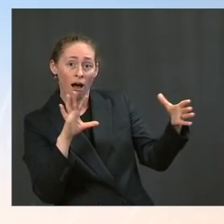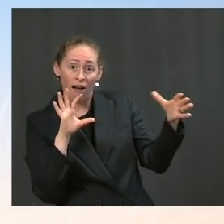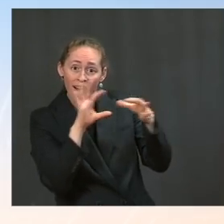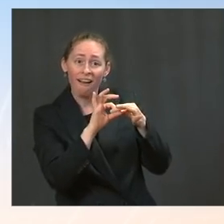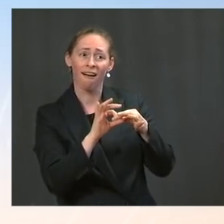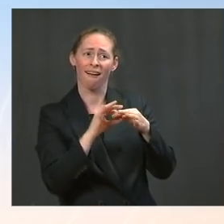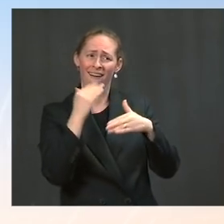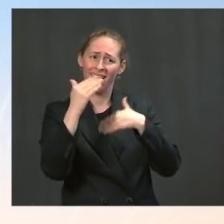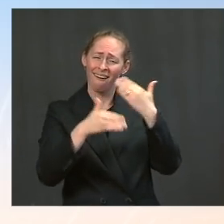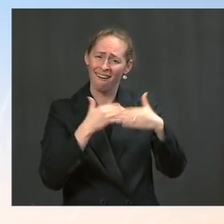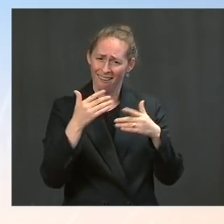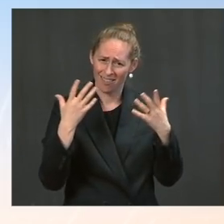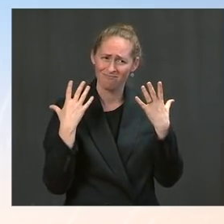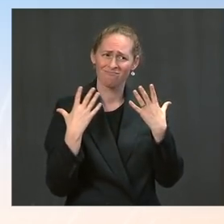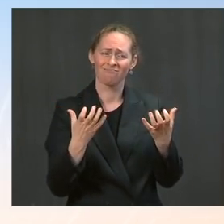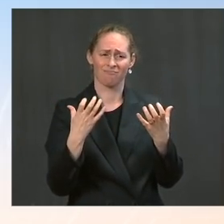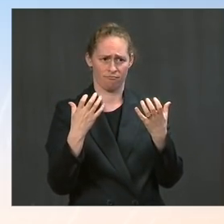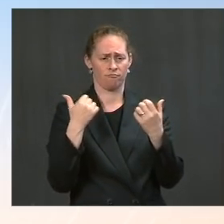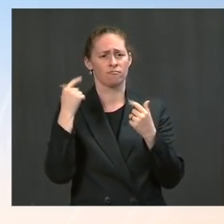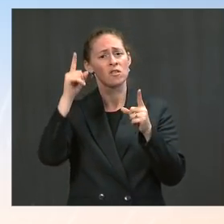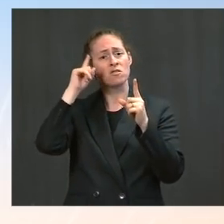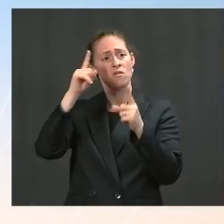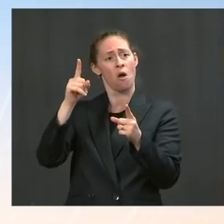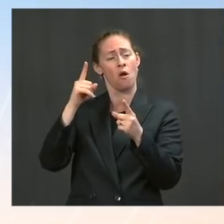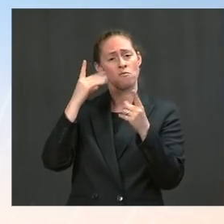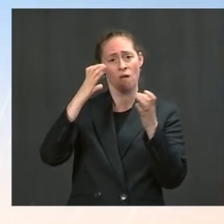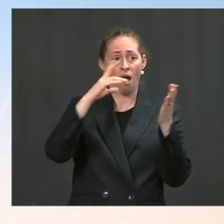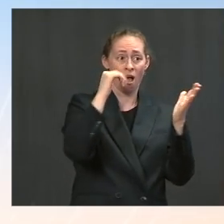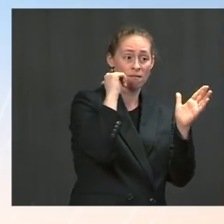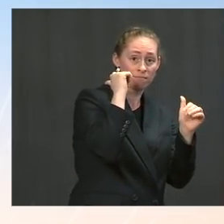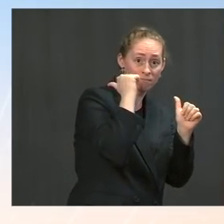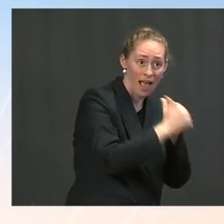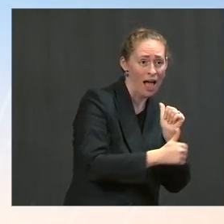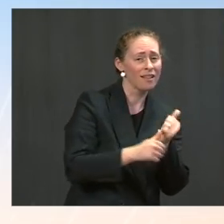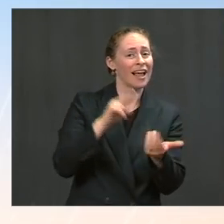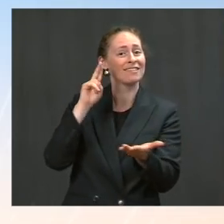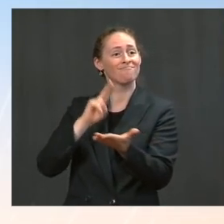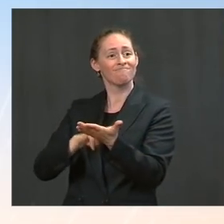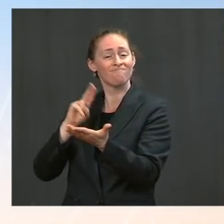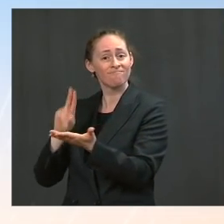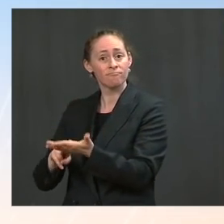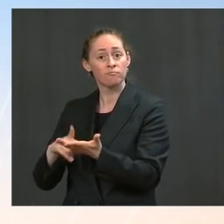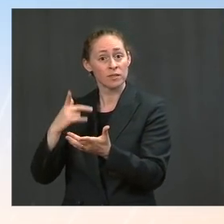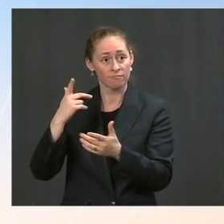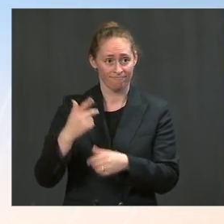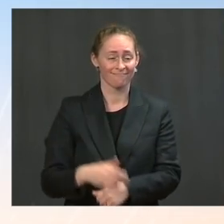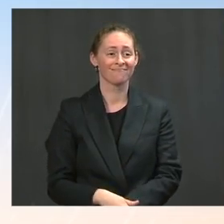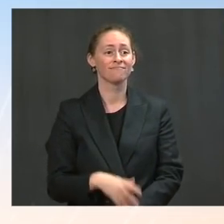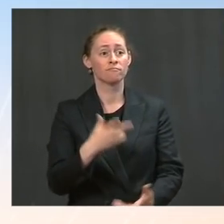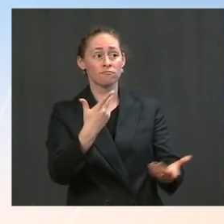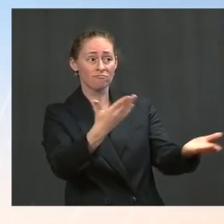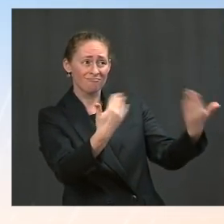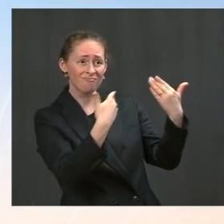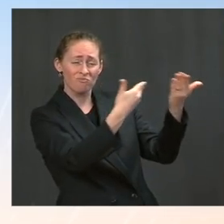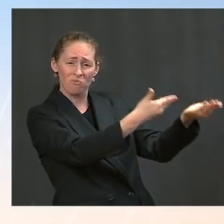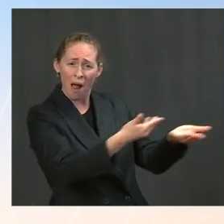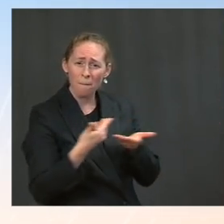across the finish line. Will that mean phone calls? Sure. Will it mean bringing more people to the White House? It probably will. But I don't have anything to, kind of, lay out for you here.